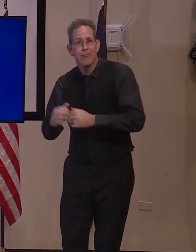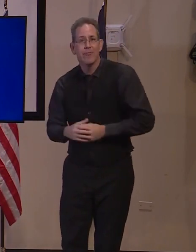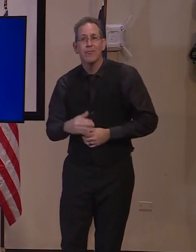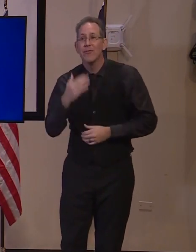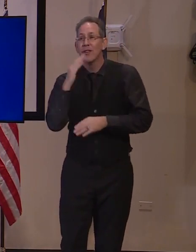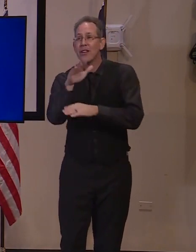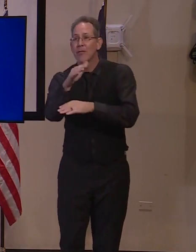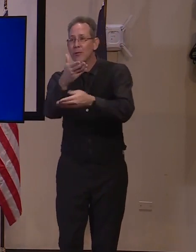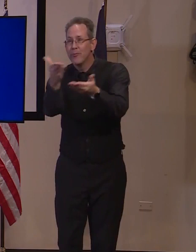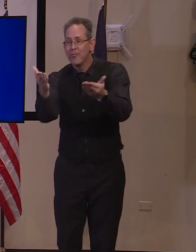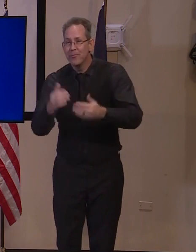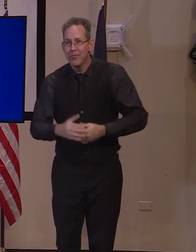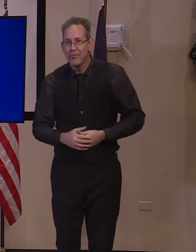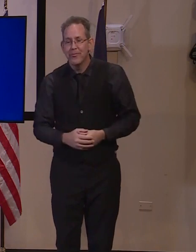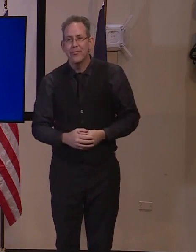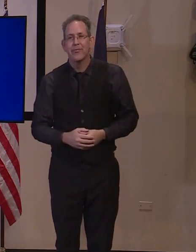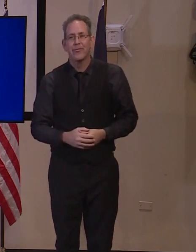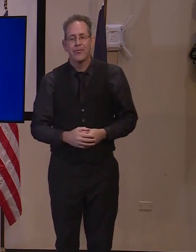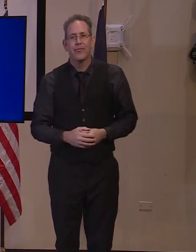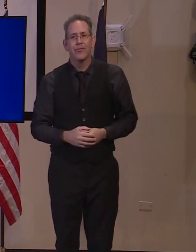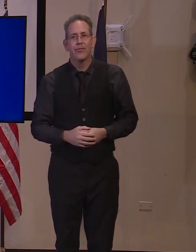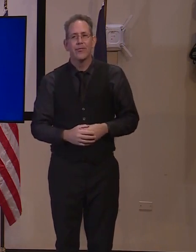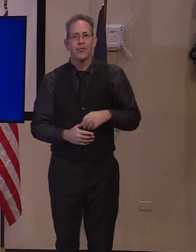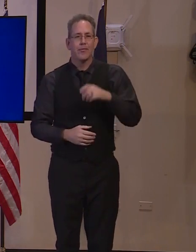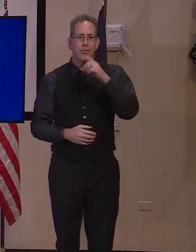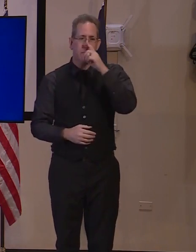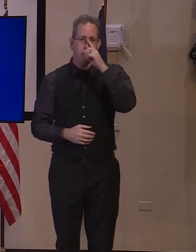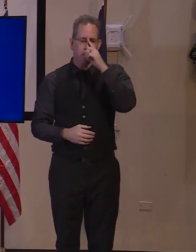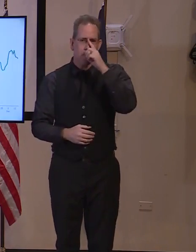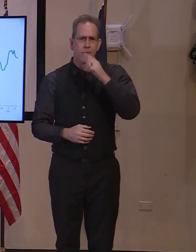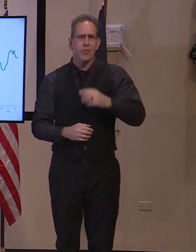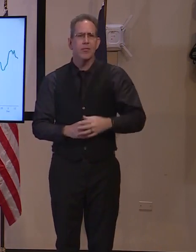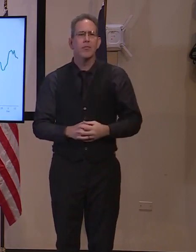look here first at Vermont. Case counts for the past week. You can see that we